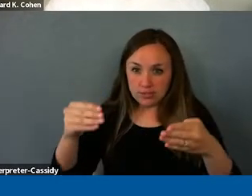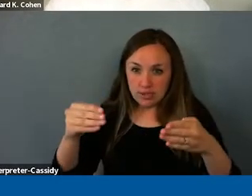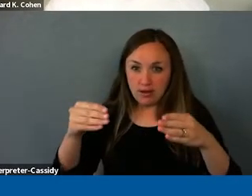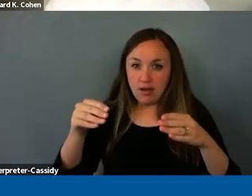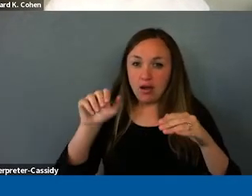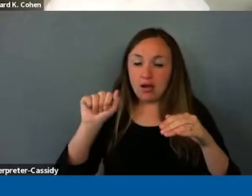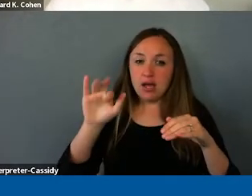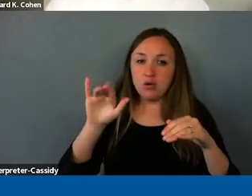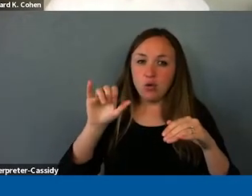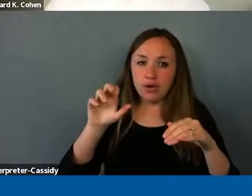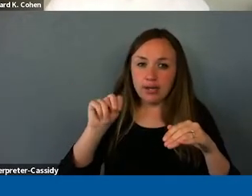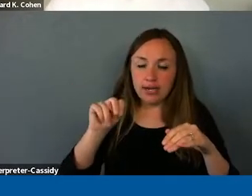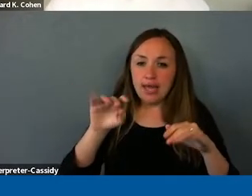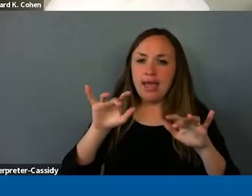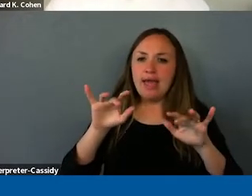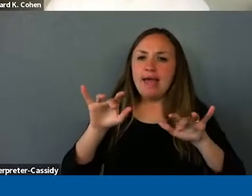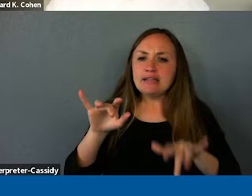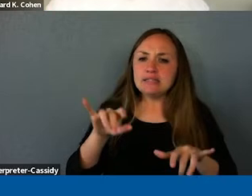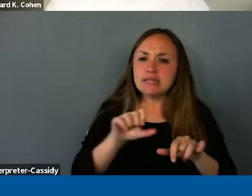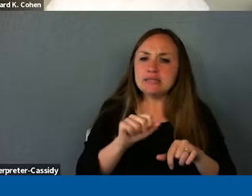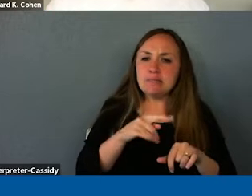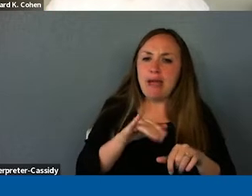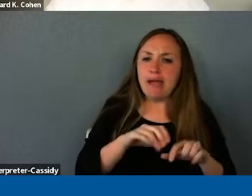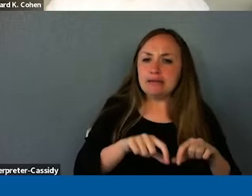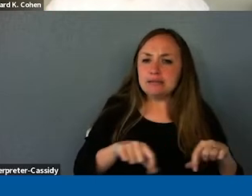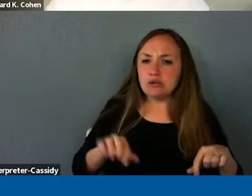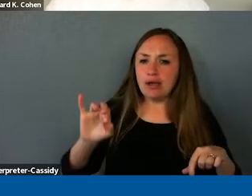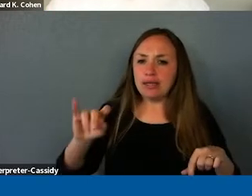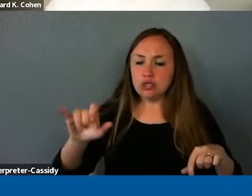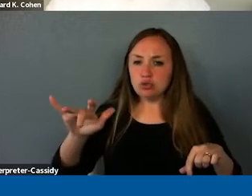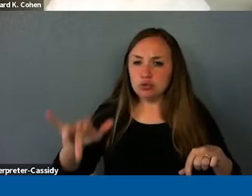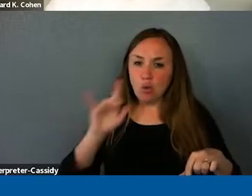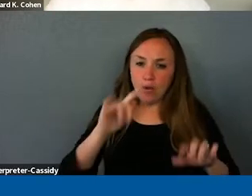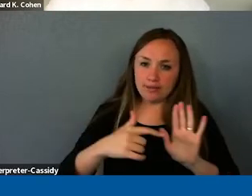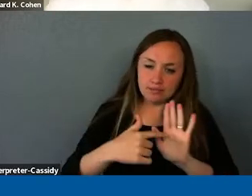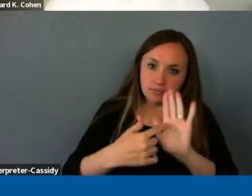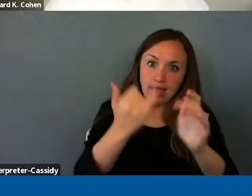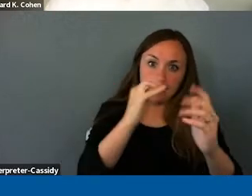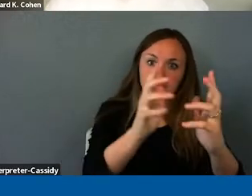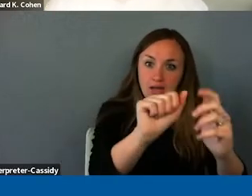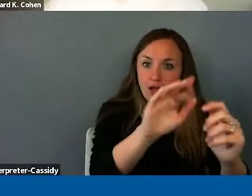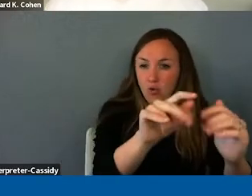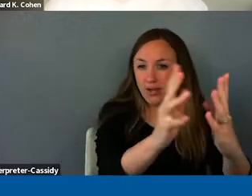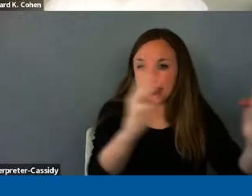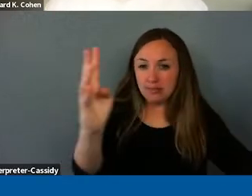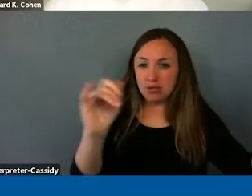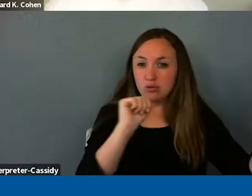Enter or Space should essentially toggle whether or not the accordion is expanded. Expectations for Tab and Shift + Tab,